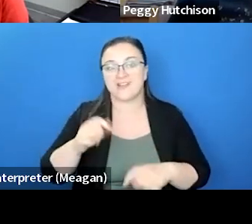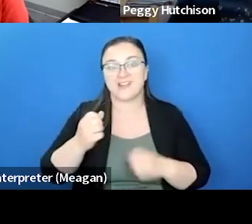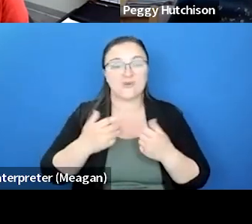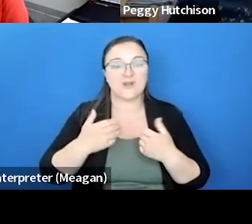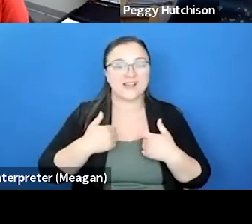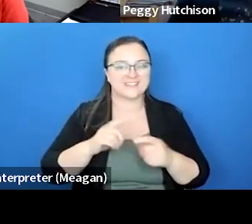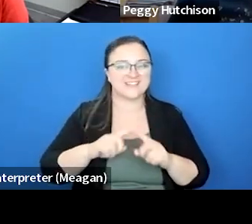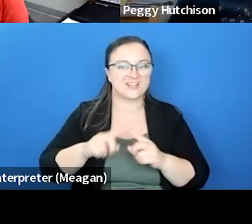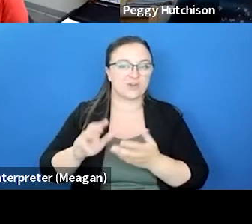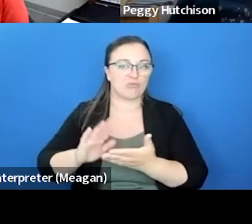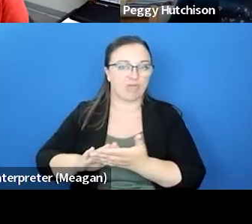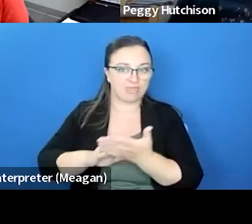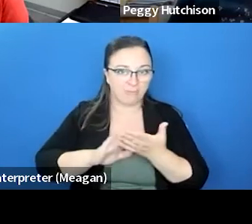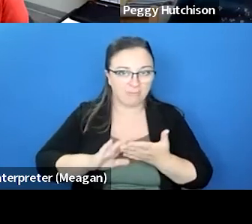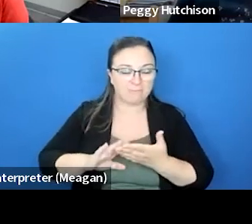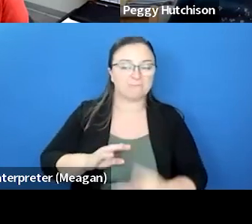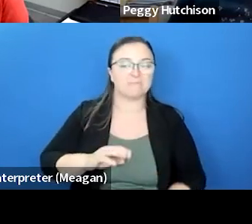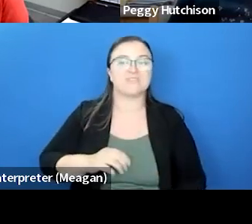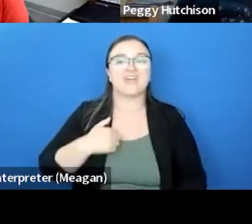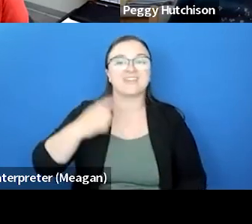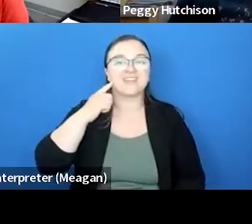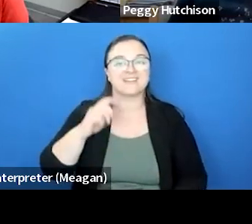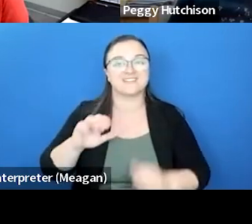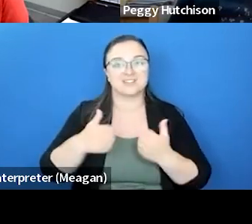I think the challenge that folks will talk about